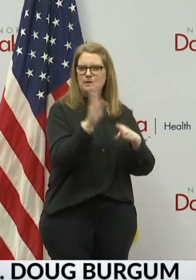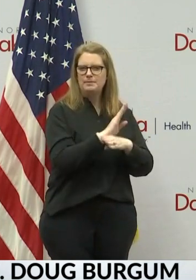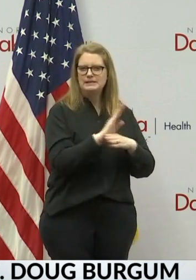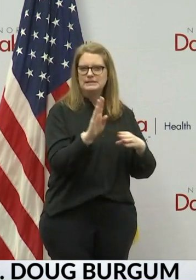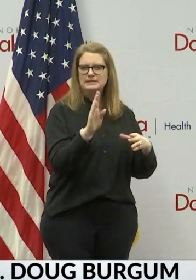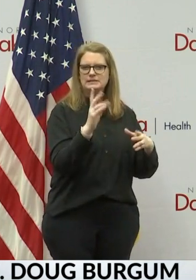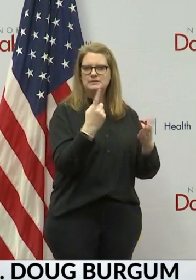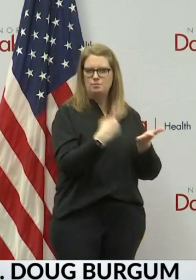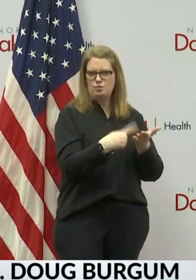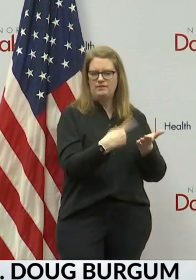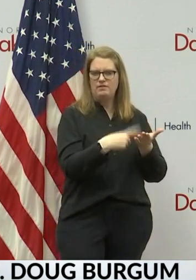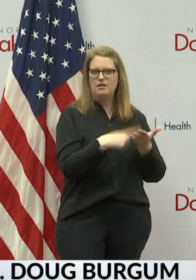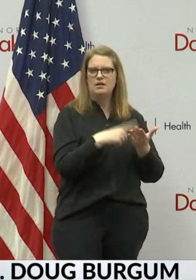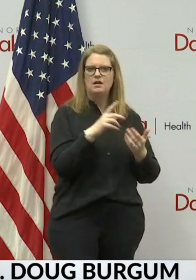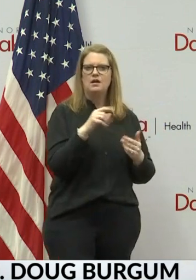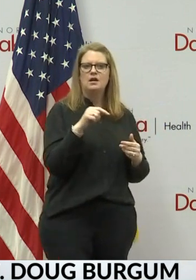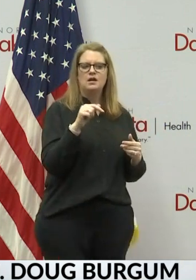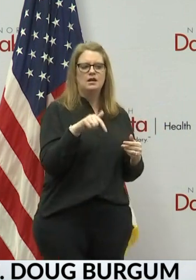THE DEPARTMENT OF COMMERCE, THE